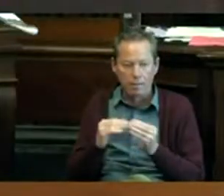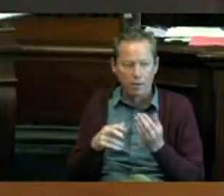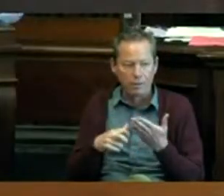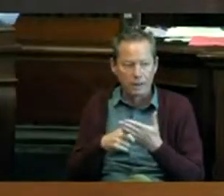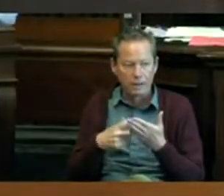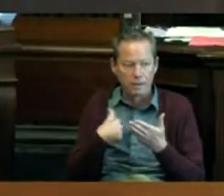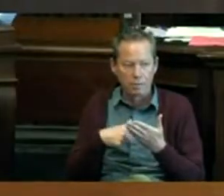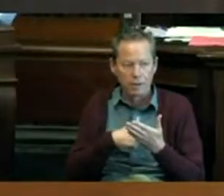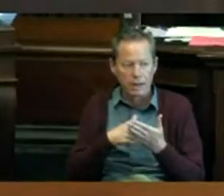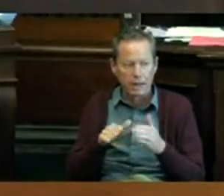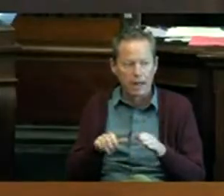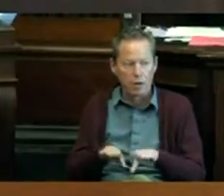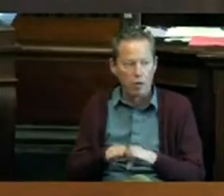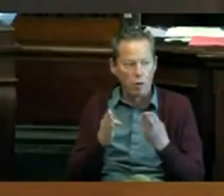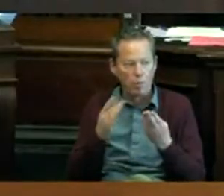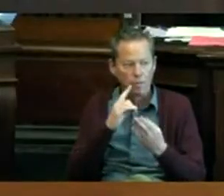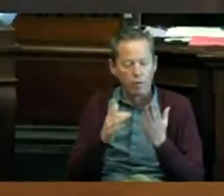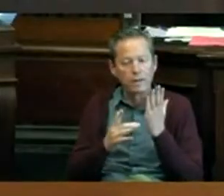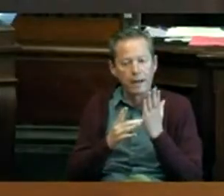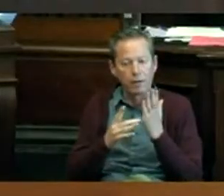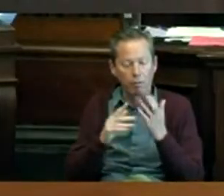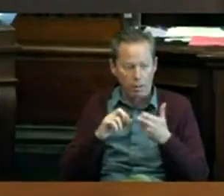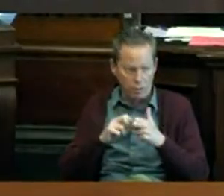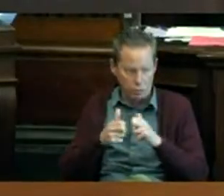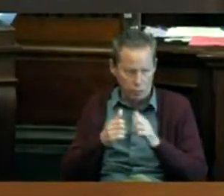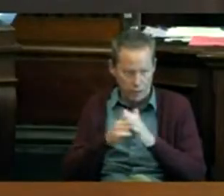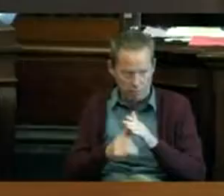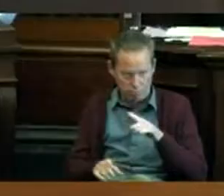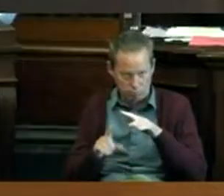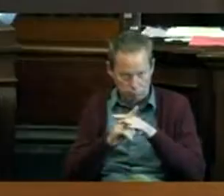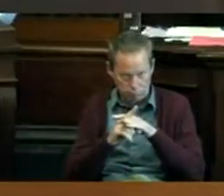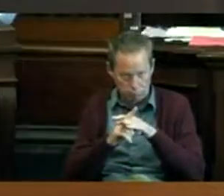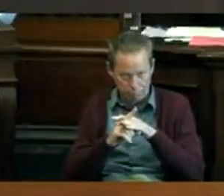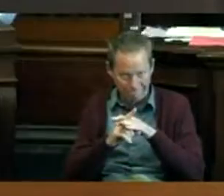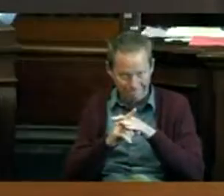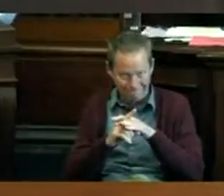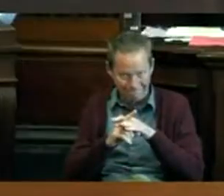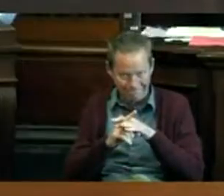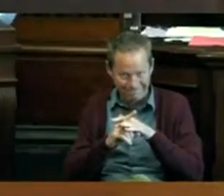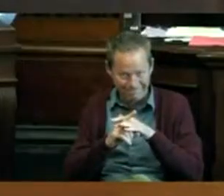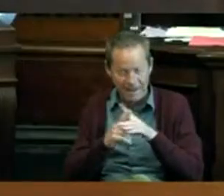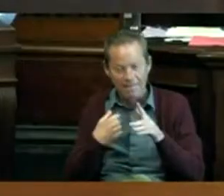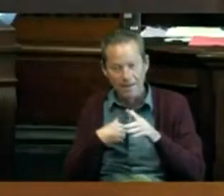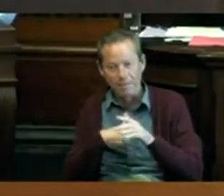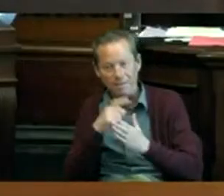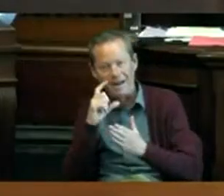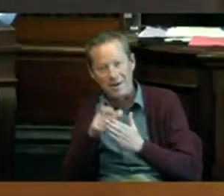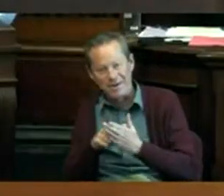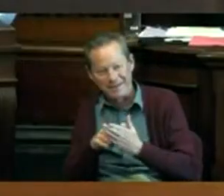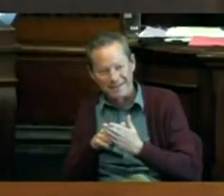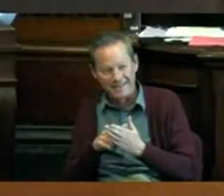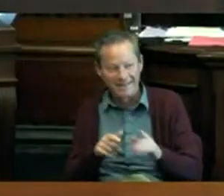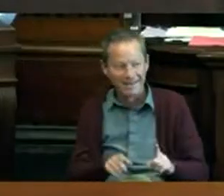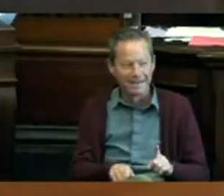tool comes with unlimited number of tickets that we can open for